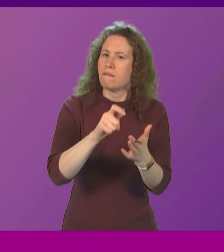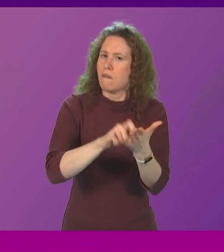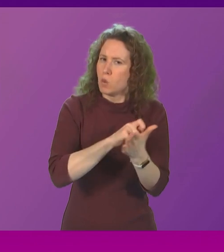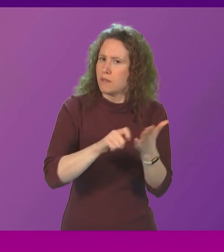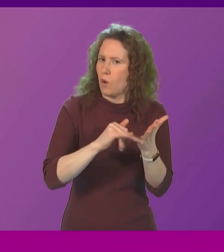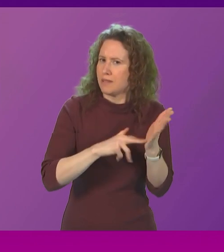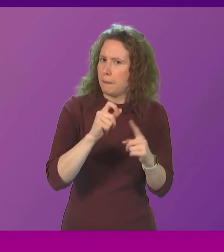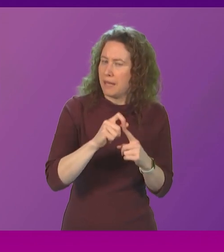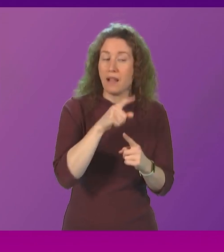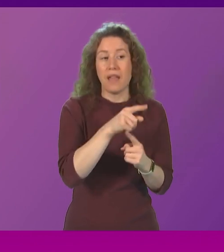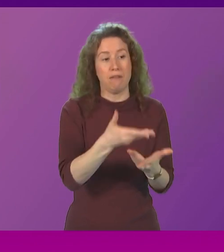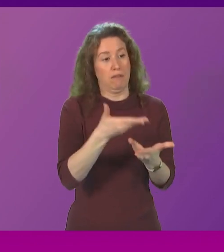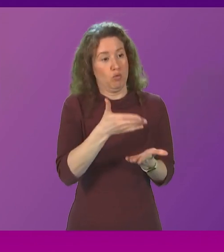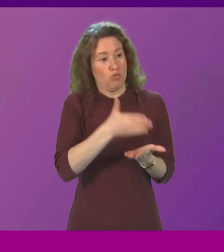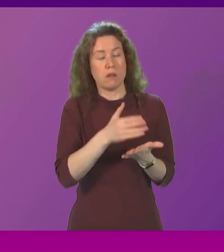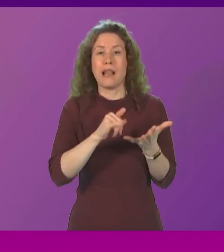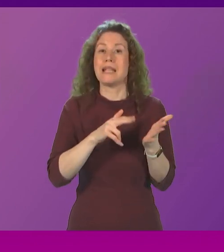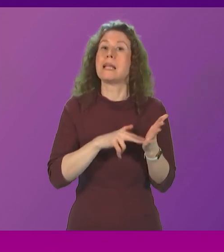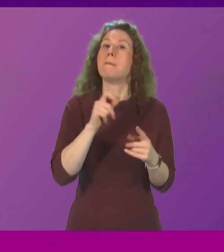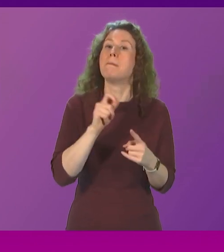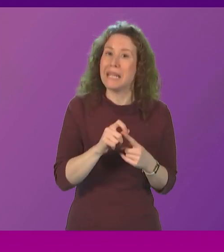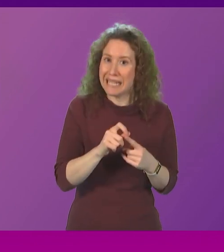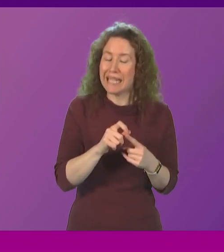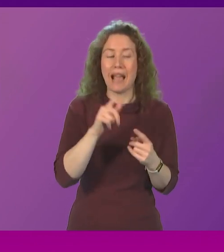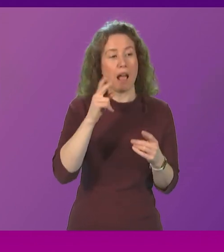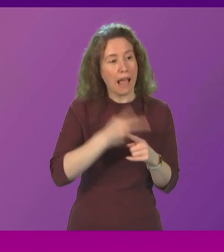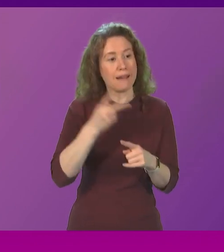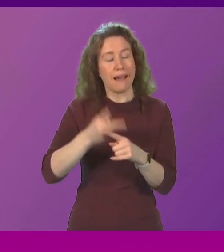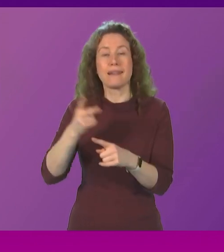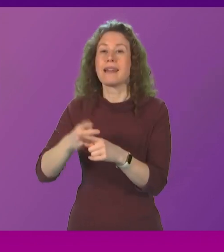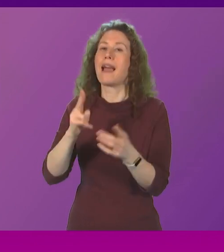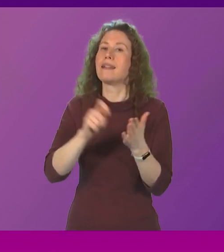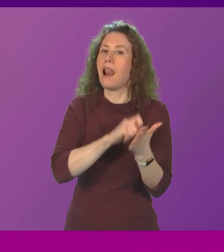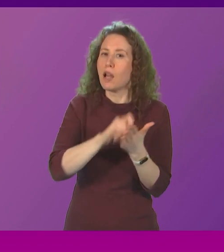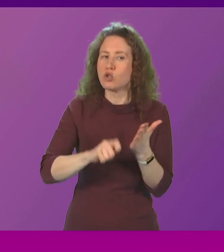They have put their trust in the SNP election after election.